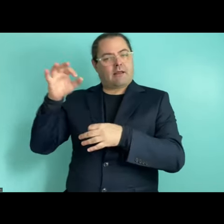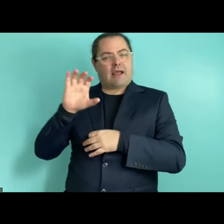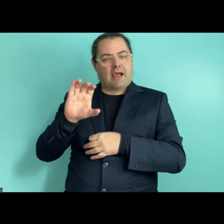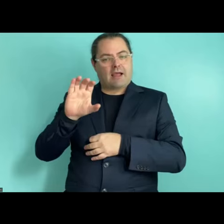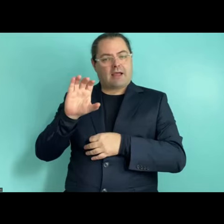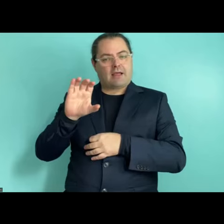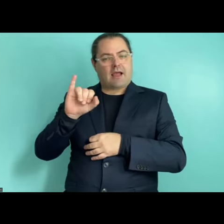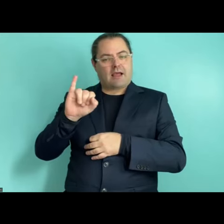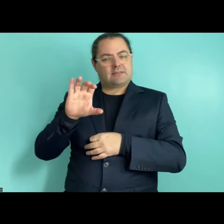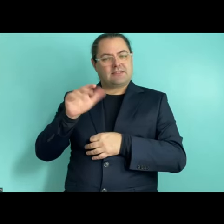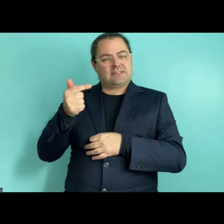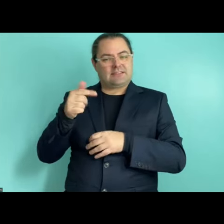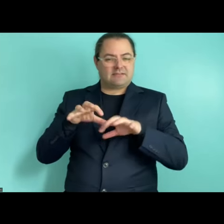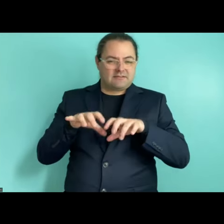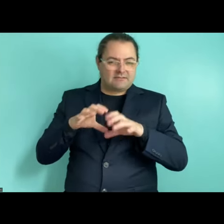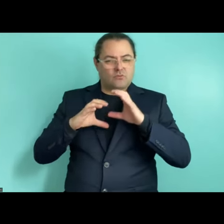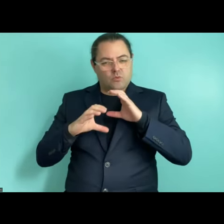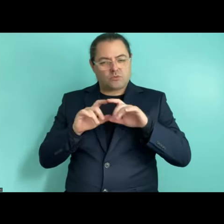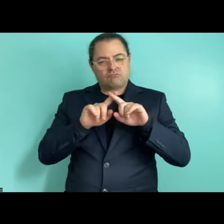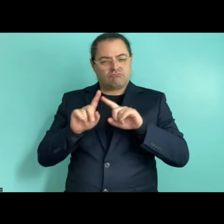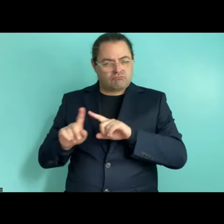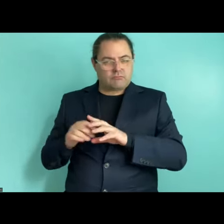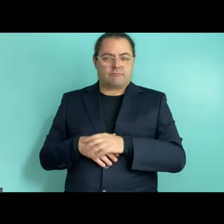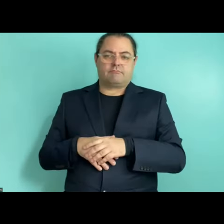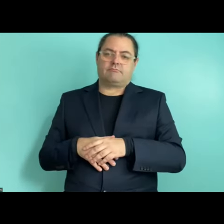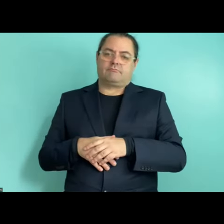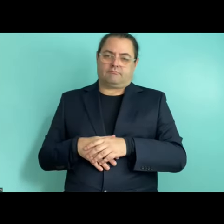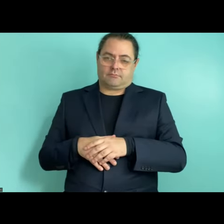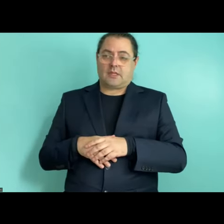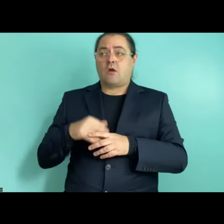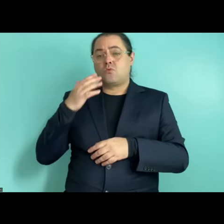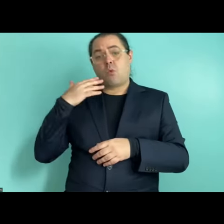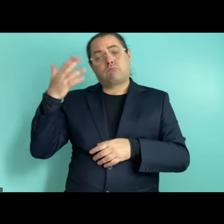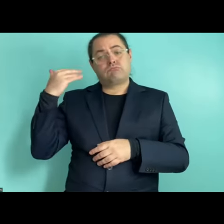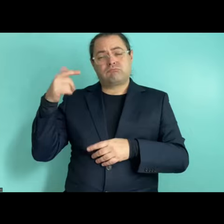14:17:02 The program focuses on candidates from previously disadvantaged backgrounds